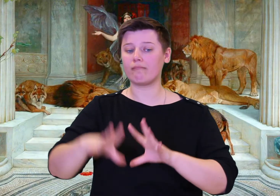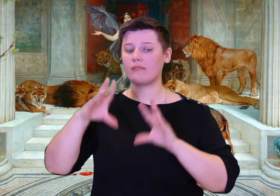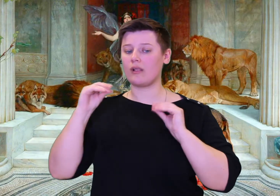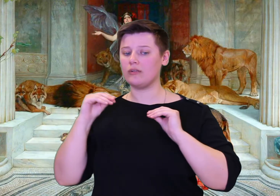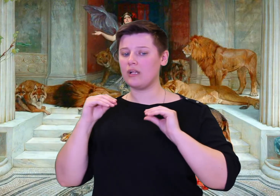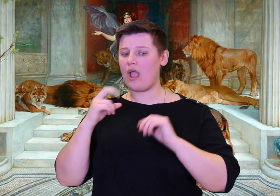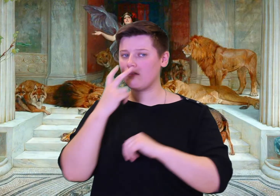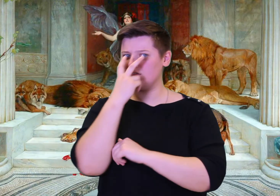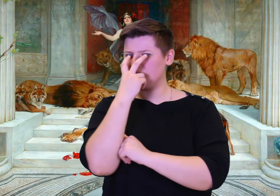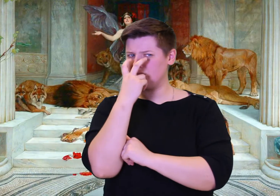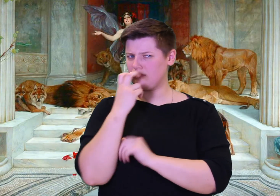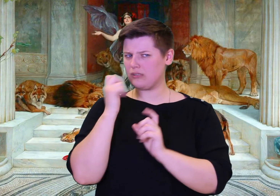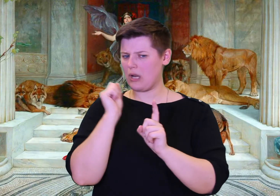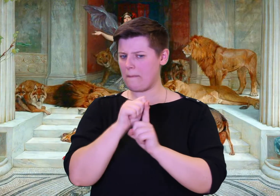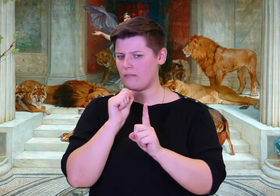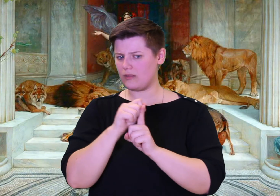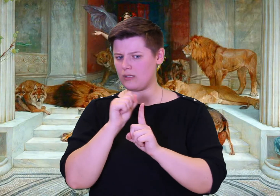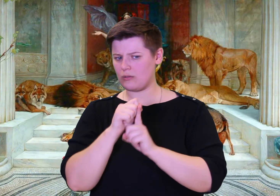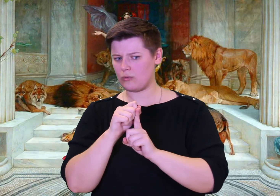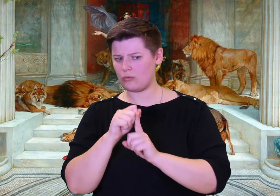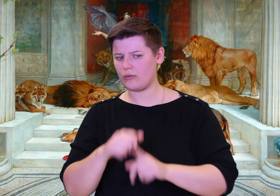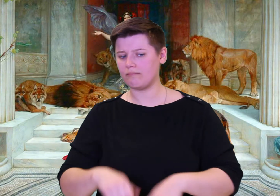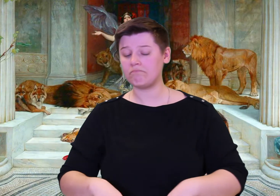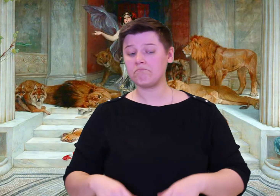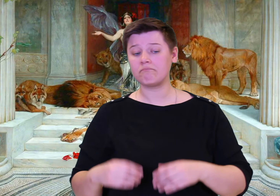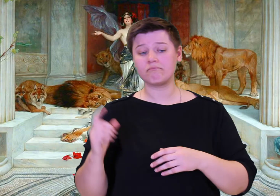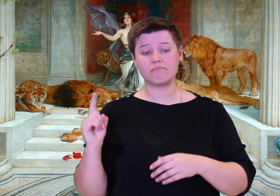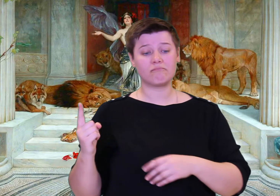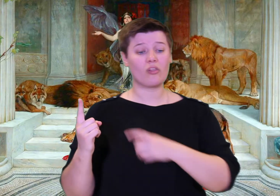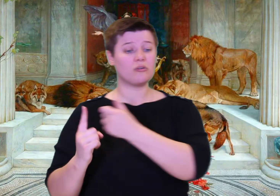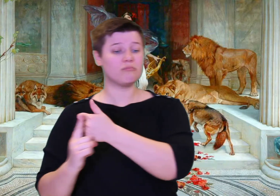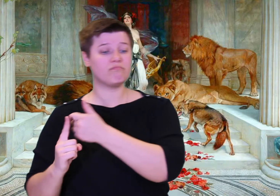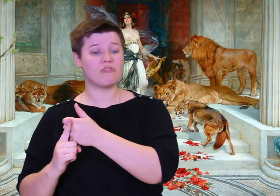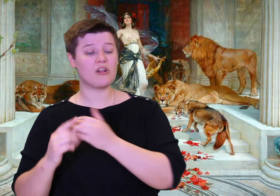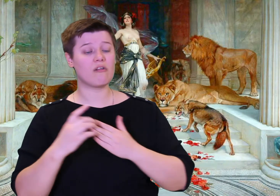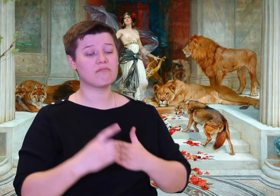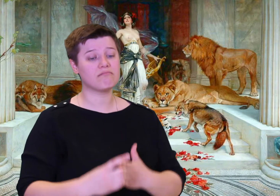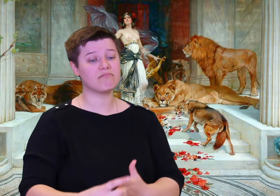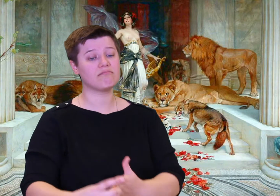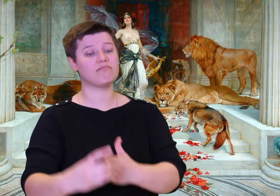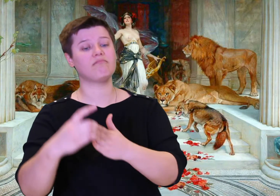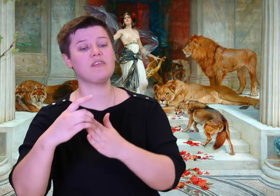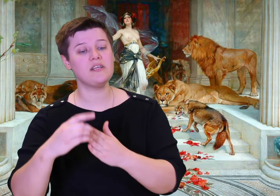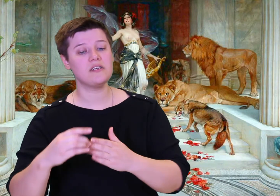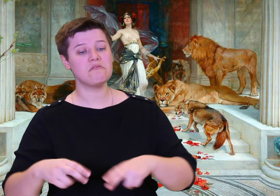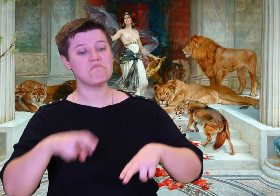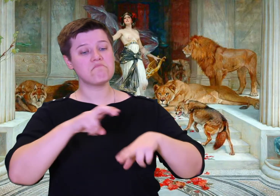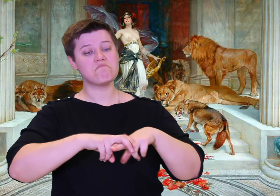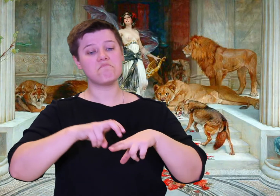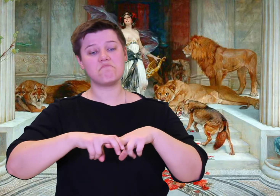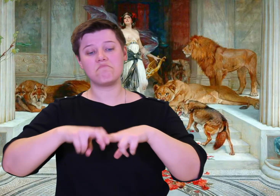So thinking nothing of it, in they went. Eurylochus alone remained outside, suspecting trickery.